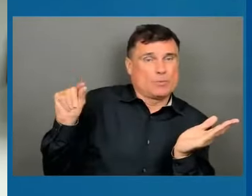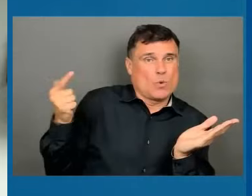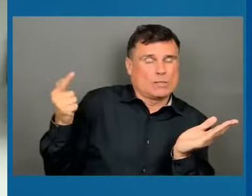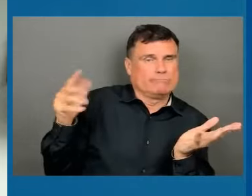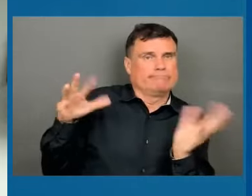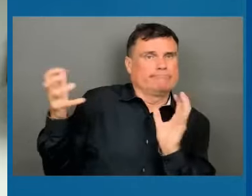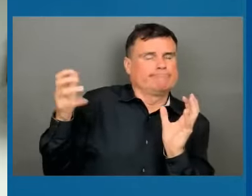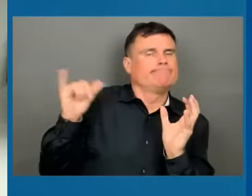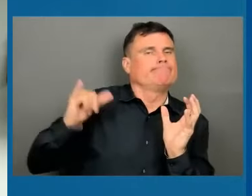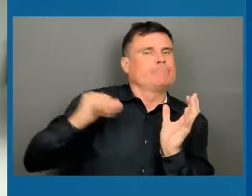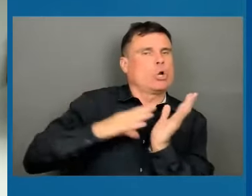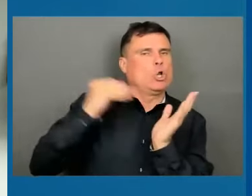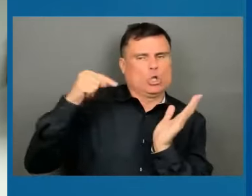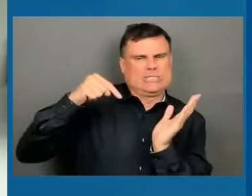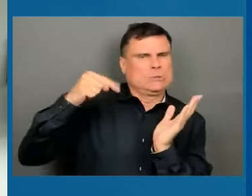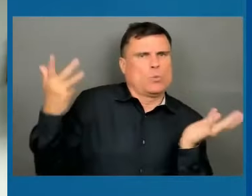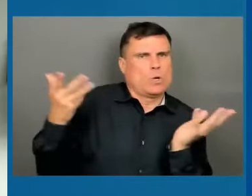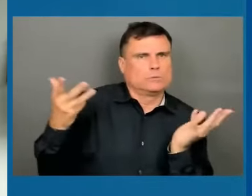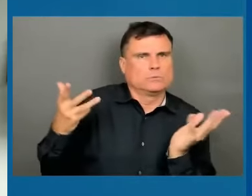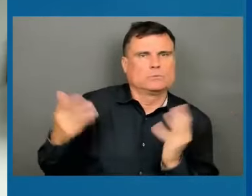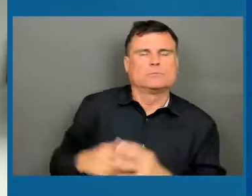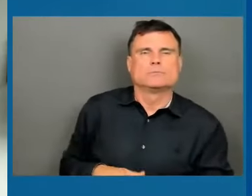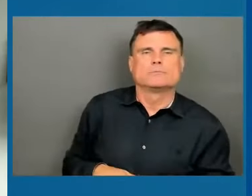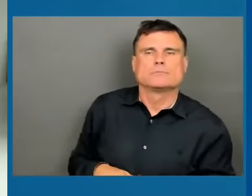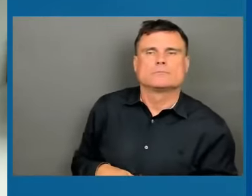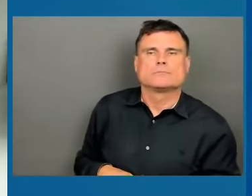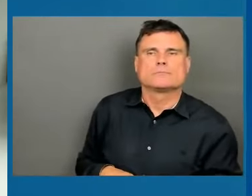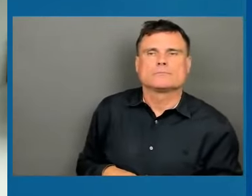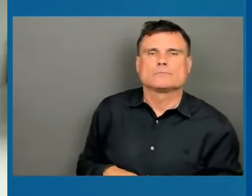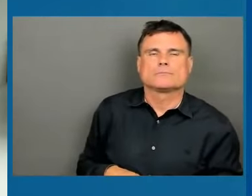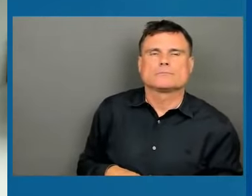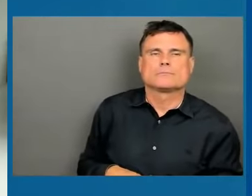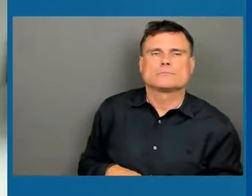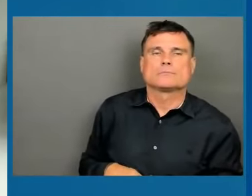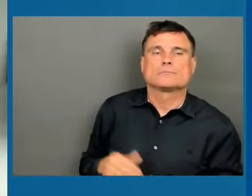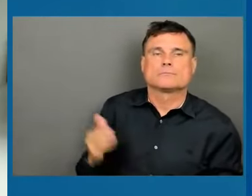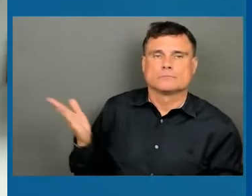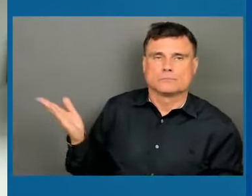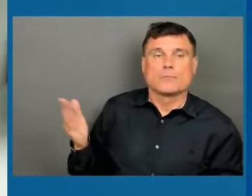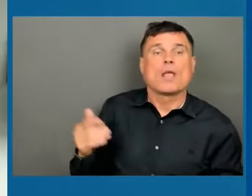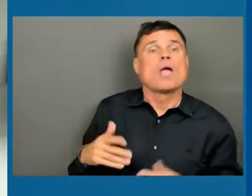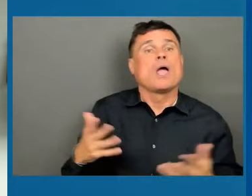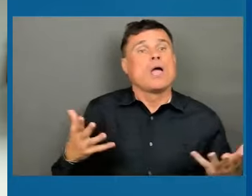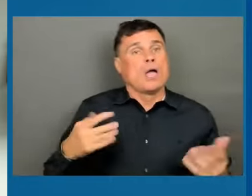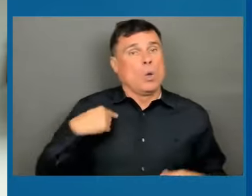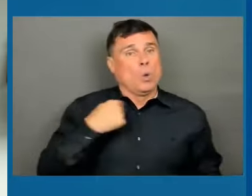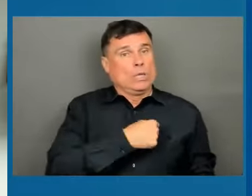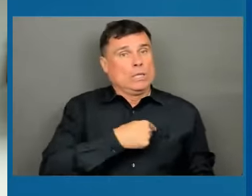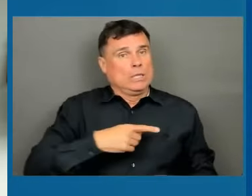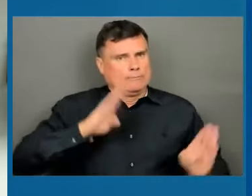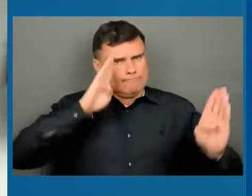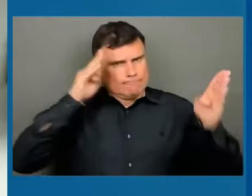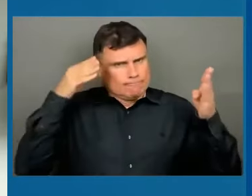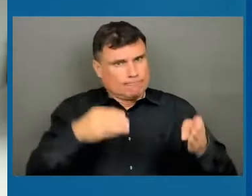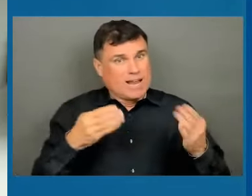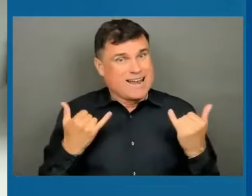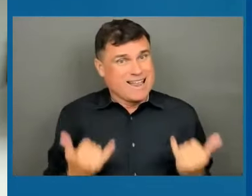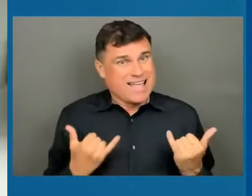really focused on preparedness as my colleague in the river